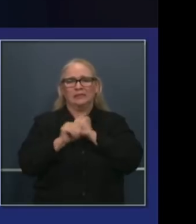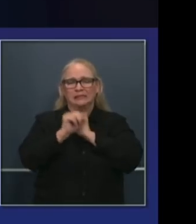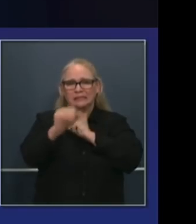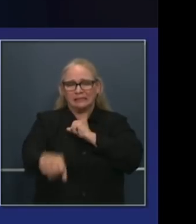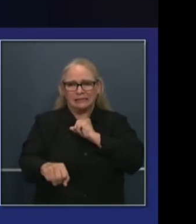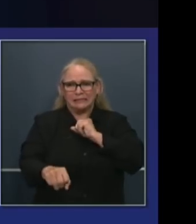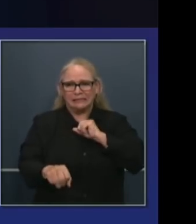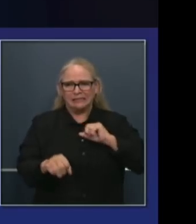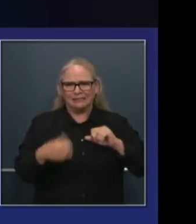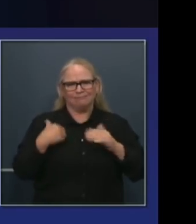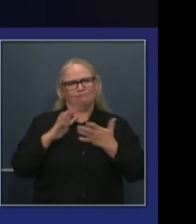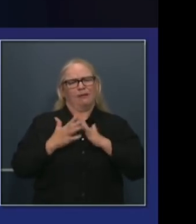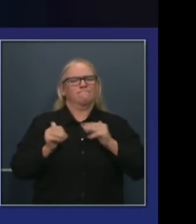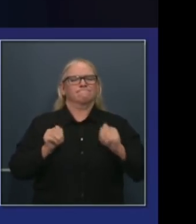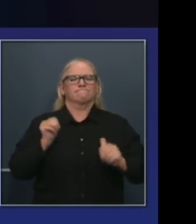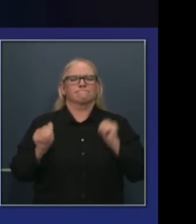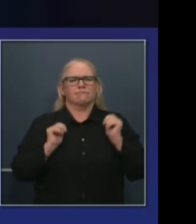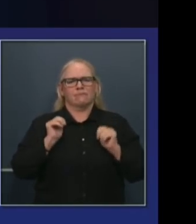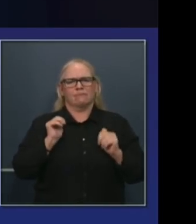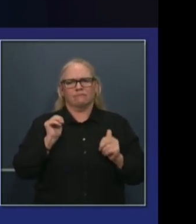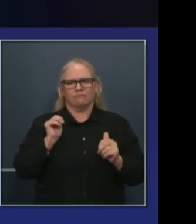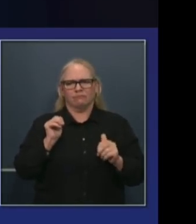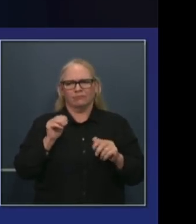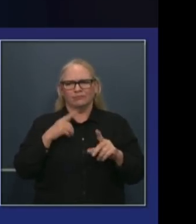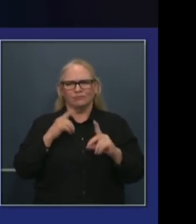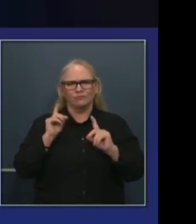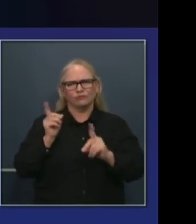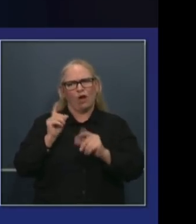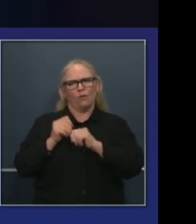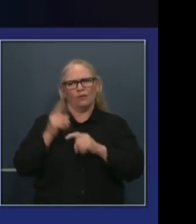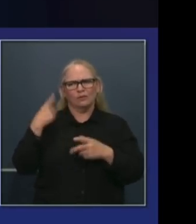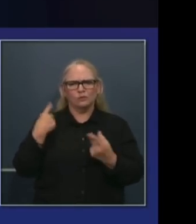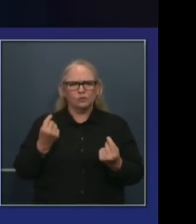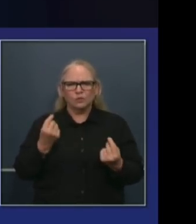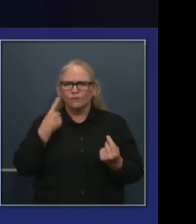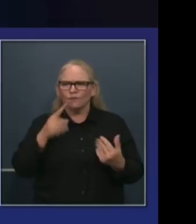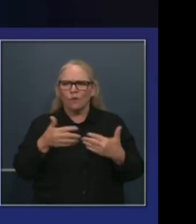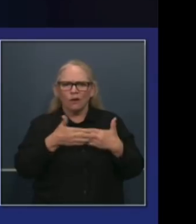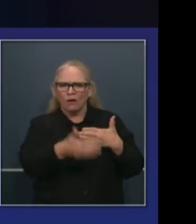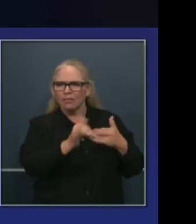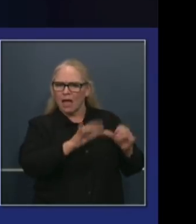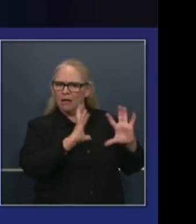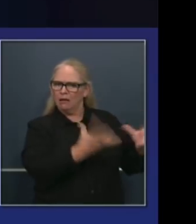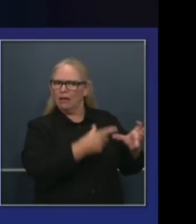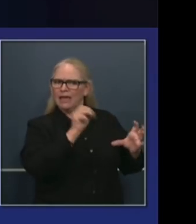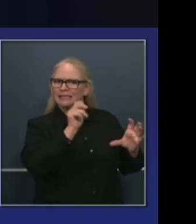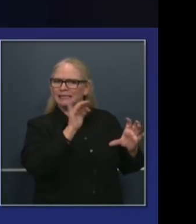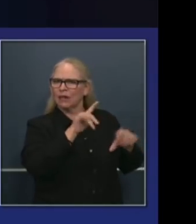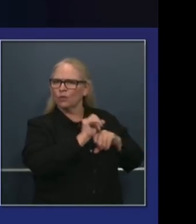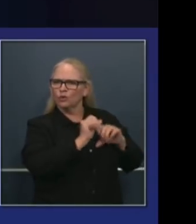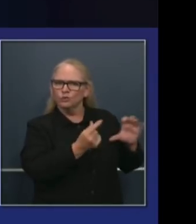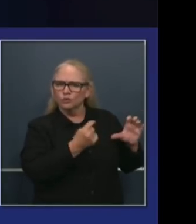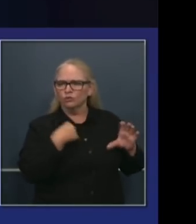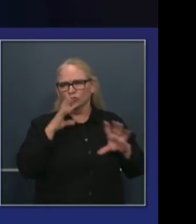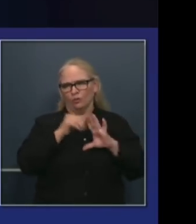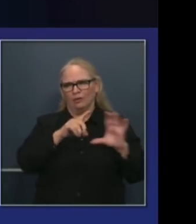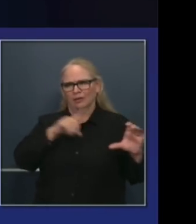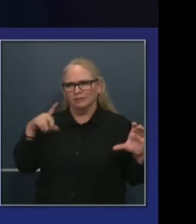EXTENDED SUPPORTS ARE ALSO EXPIRING AND THEY NEED TO REENGAGE IN A MORE VIGOROUS